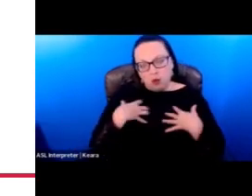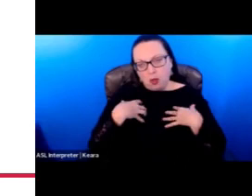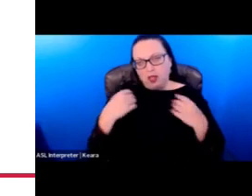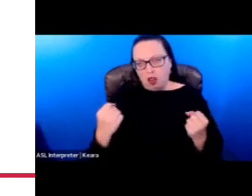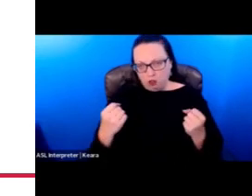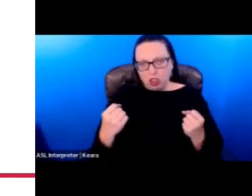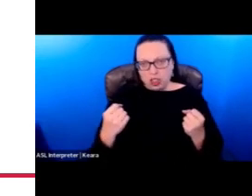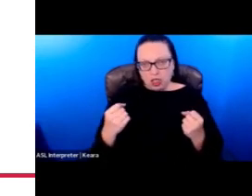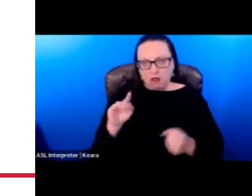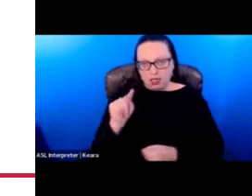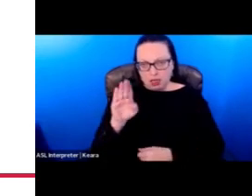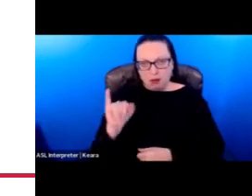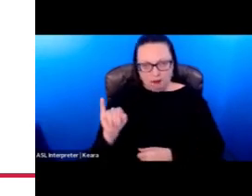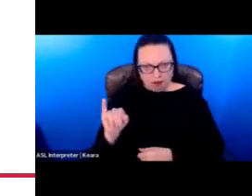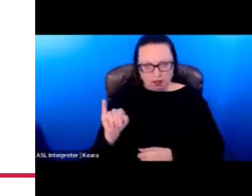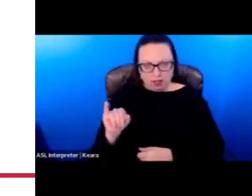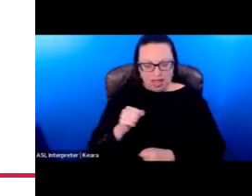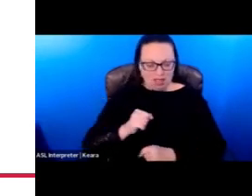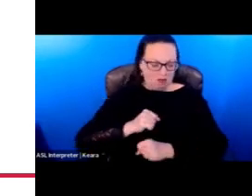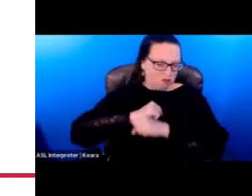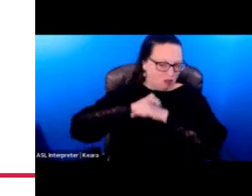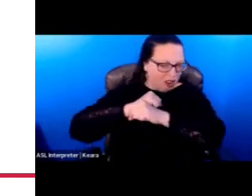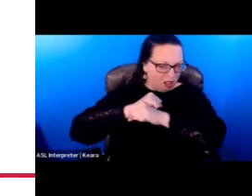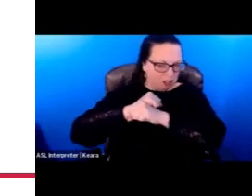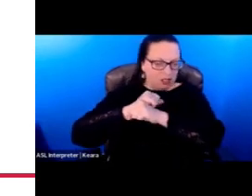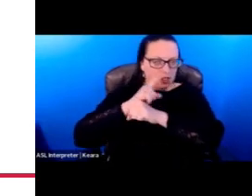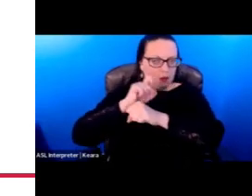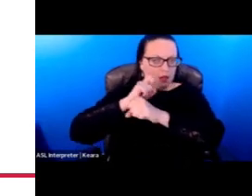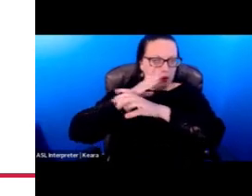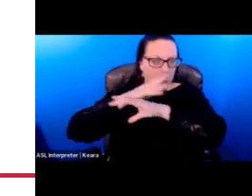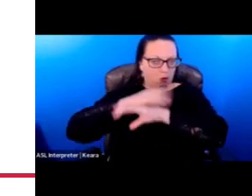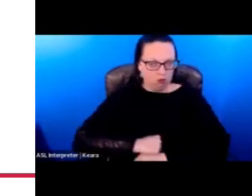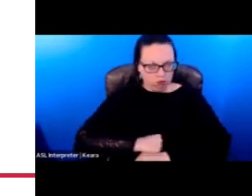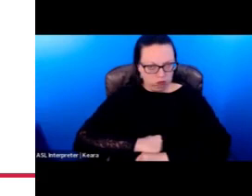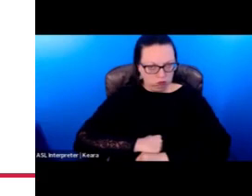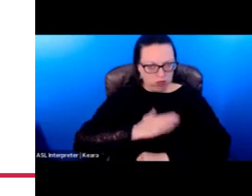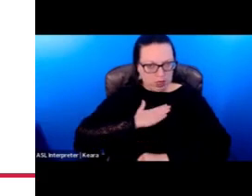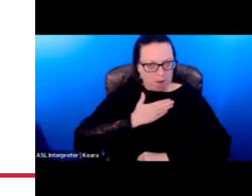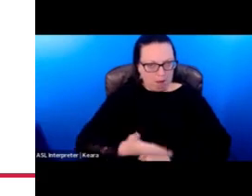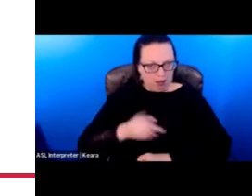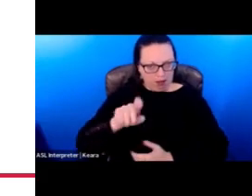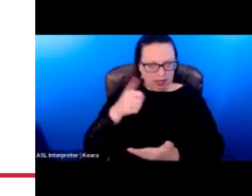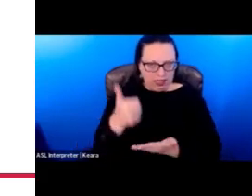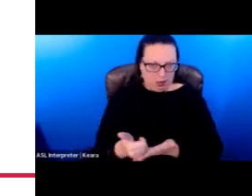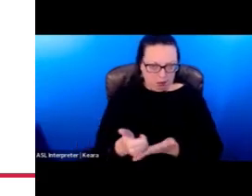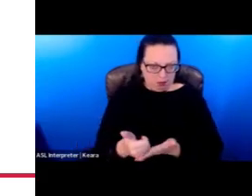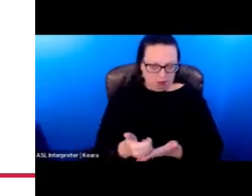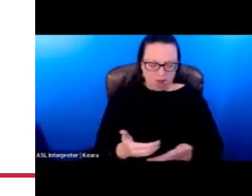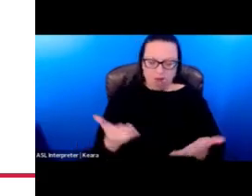down and admit, we need help. So fast forward, leading that to where it leads me now. You know,